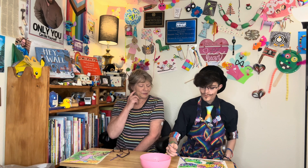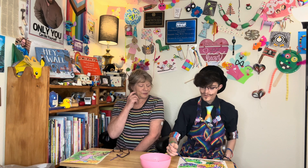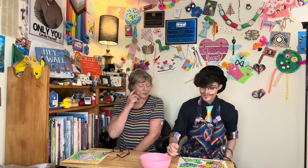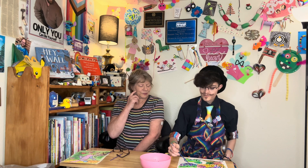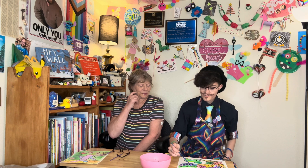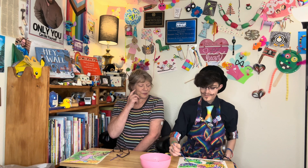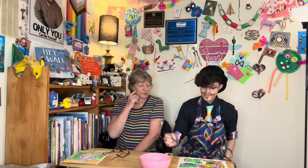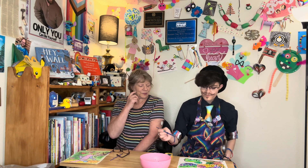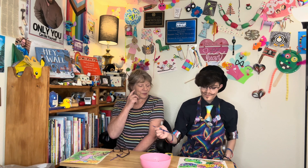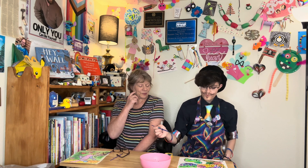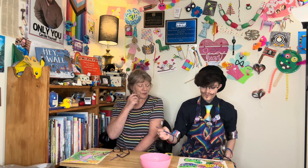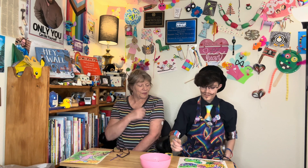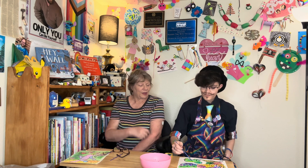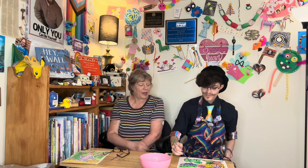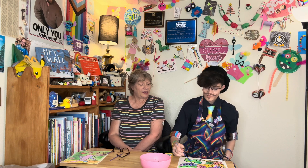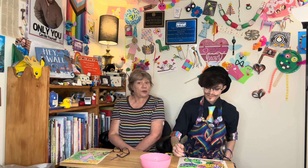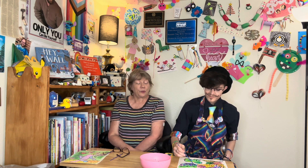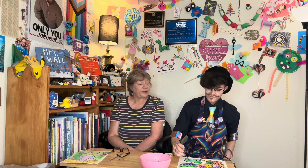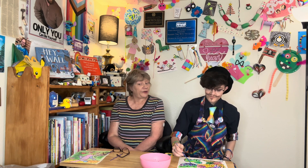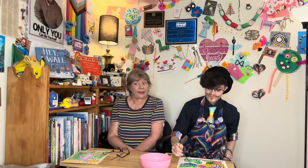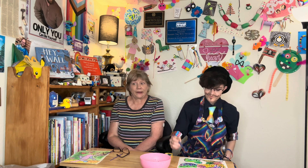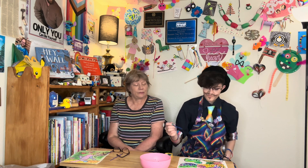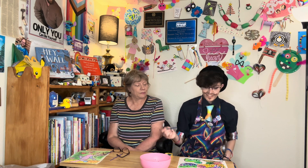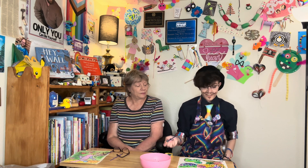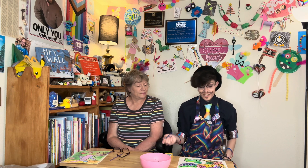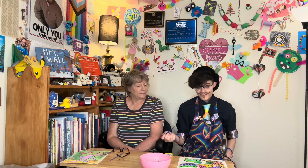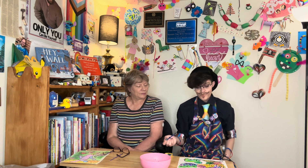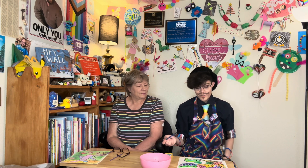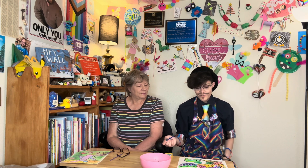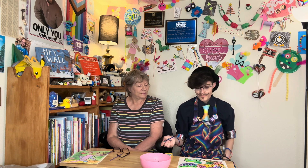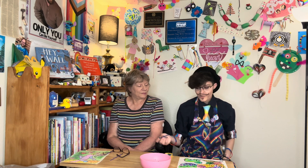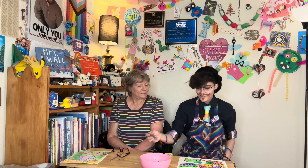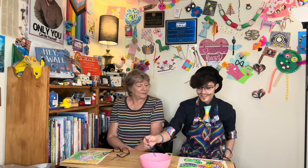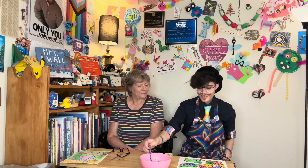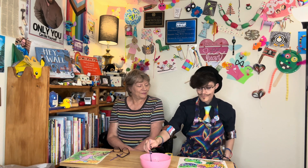art, it's just so fun. KAI: How do you know when you're done? KAI: That's a good question! I'm trying to decide